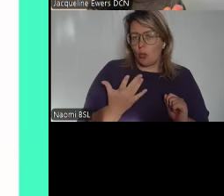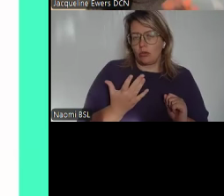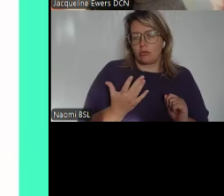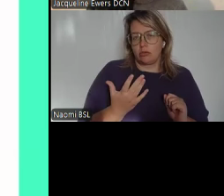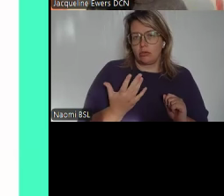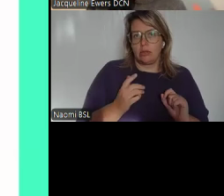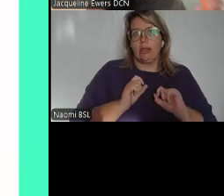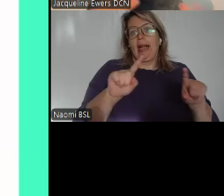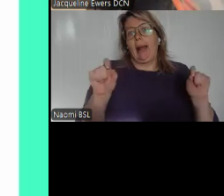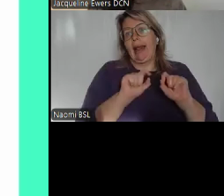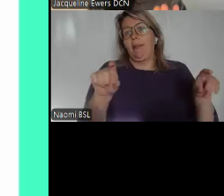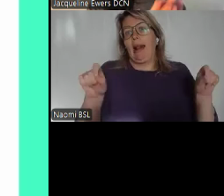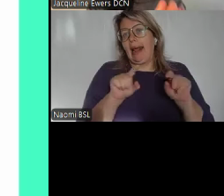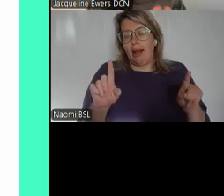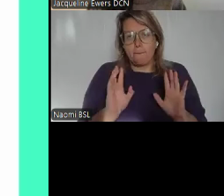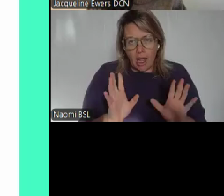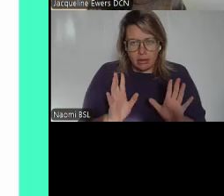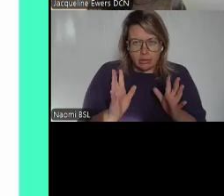emails out in the same time frame.